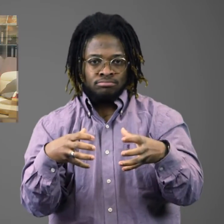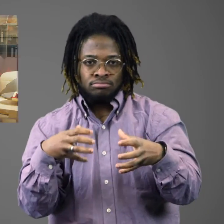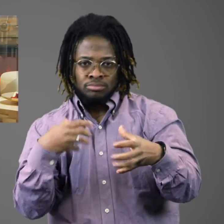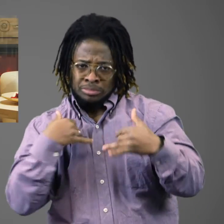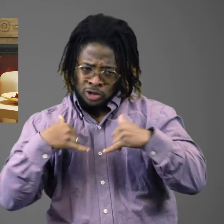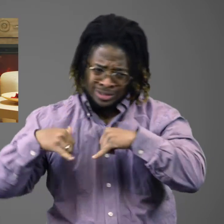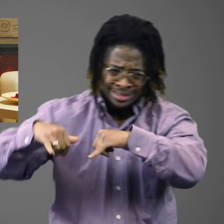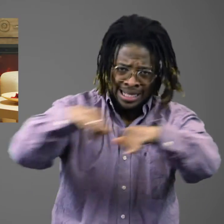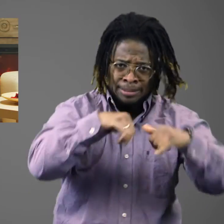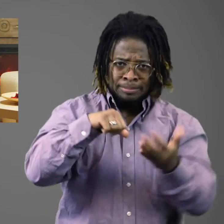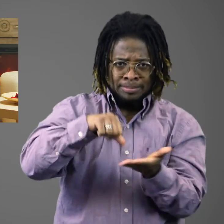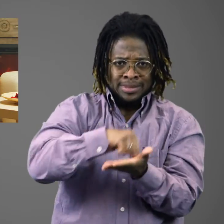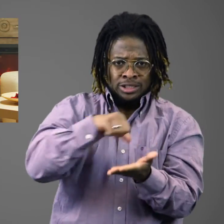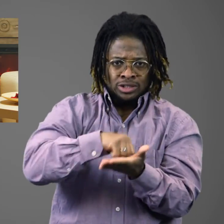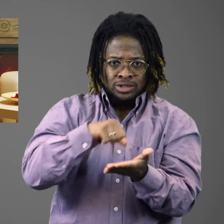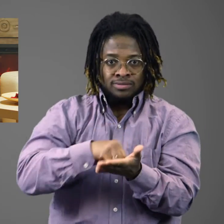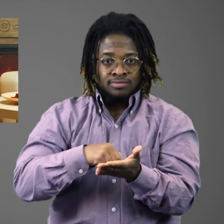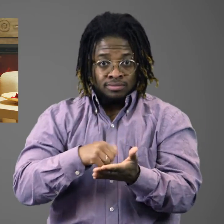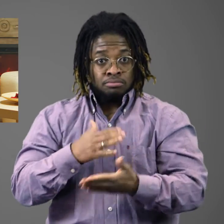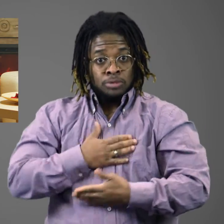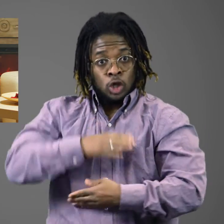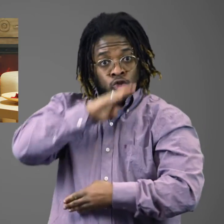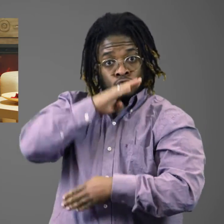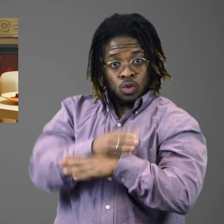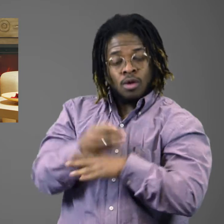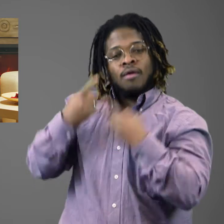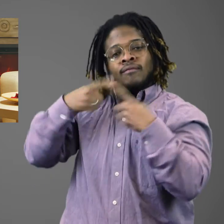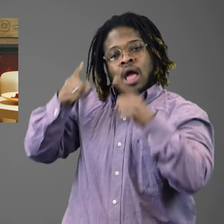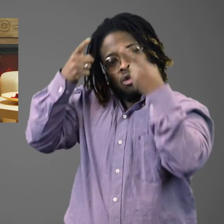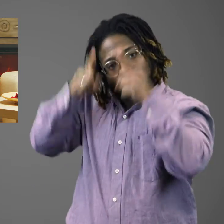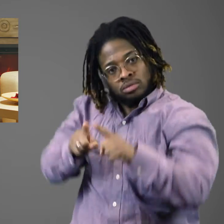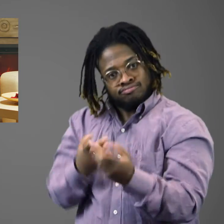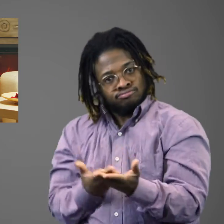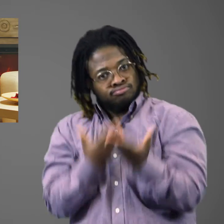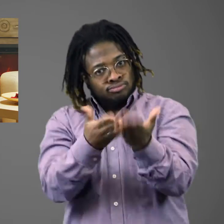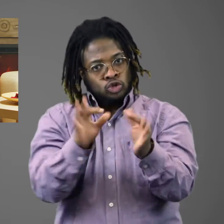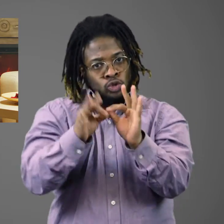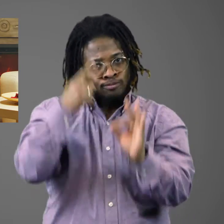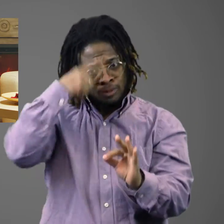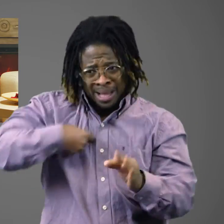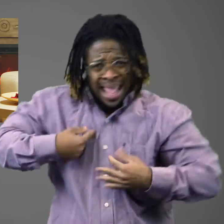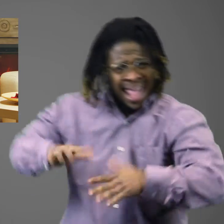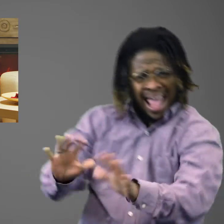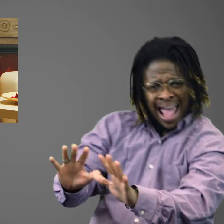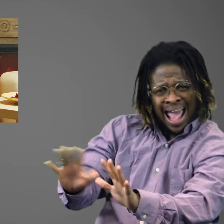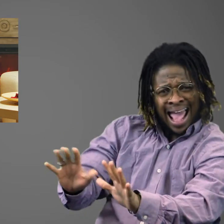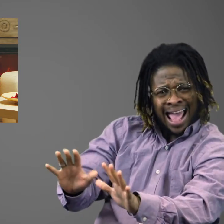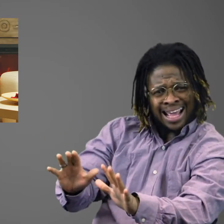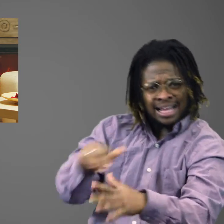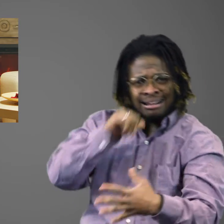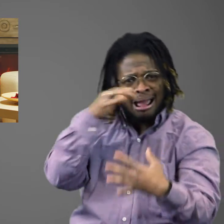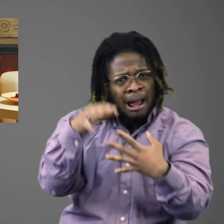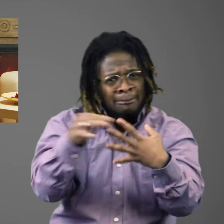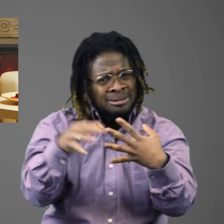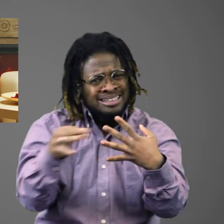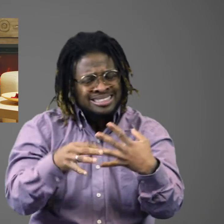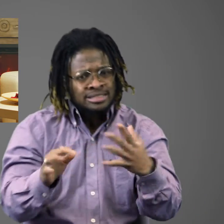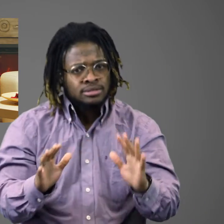I wanted to have a family session so we're all on the same page. Niki finally agreed and offered to interpret for me.